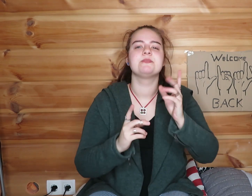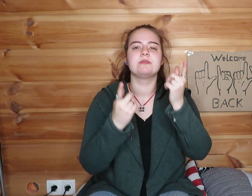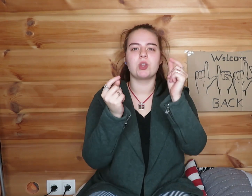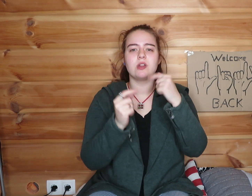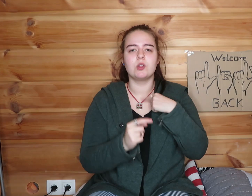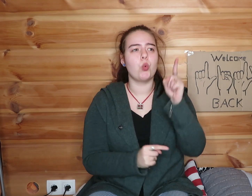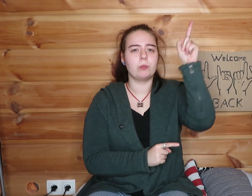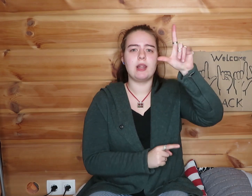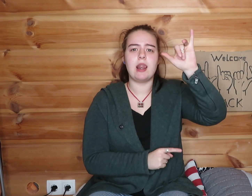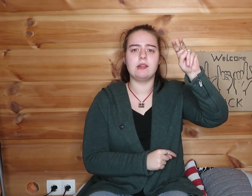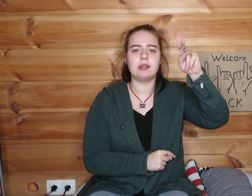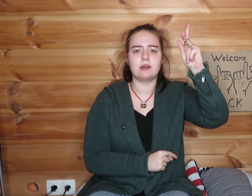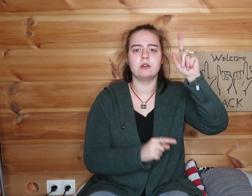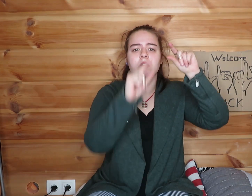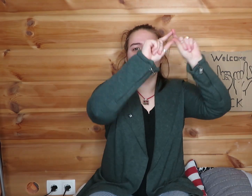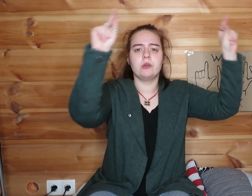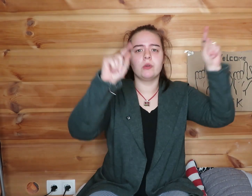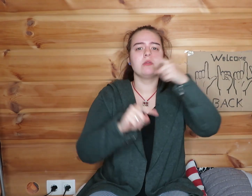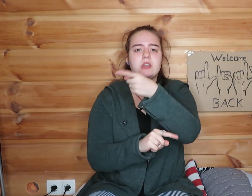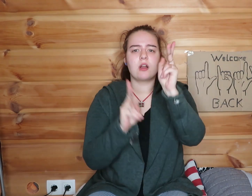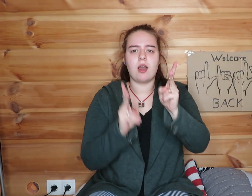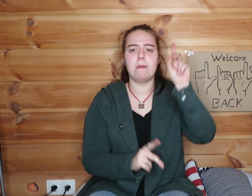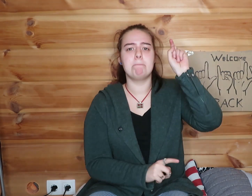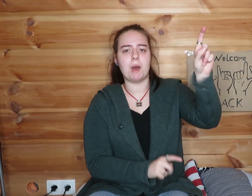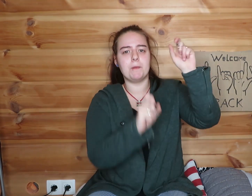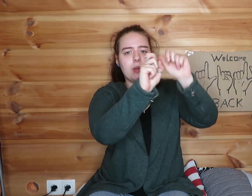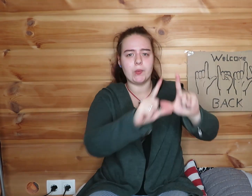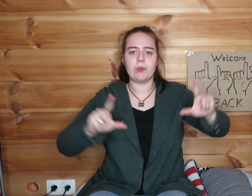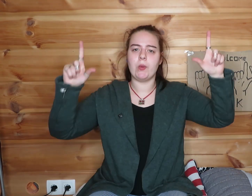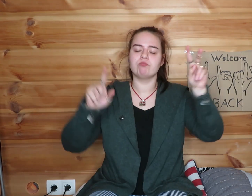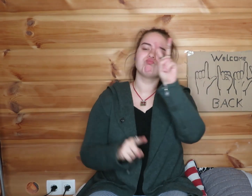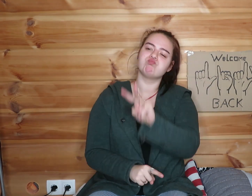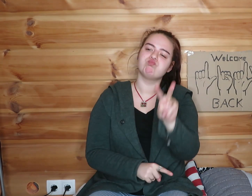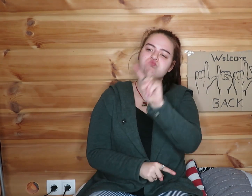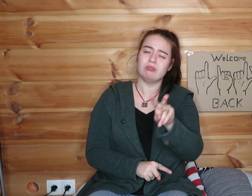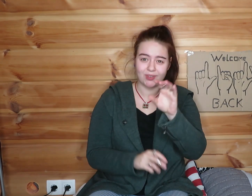I´ll link the video on the top of the video. You can just click it and watch the video.